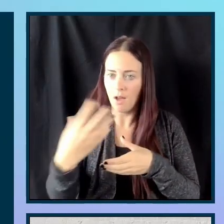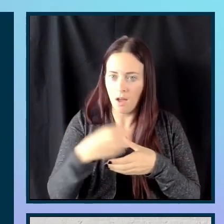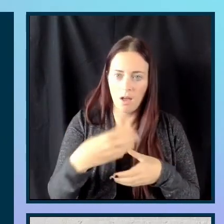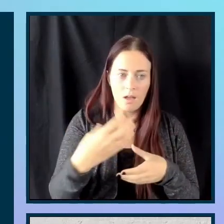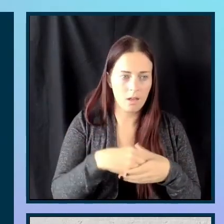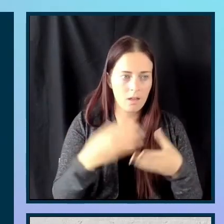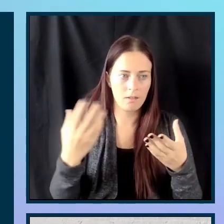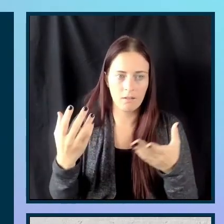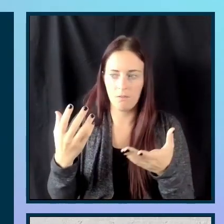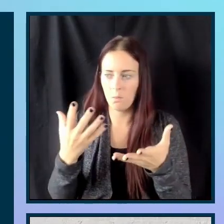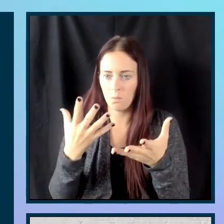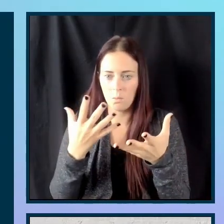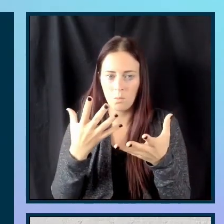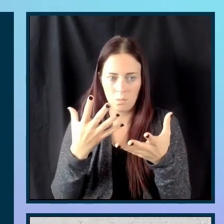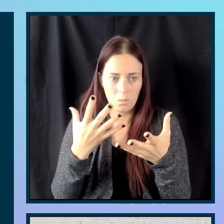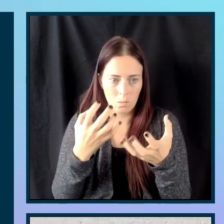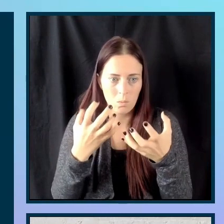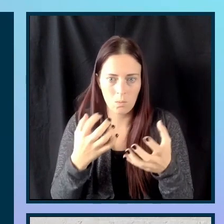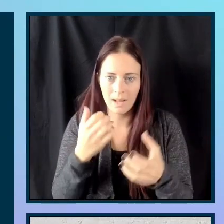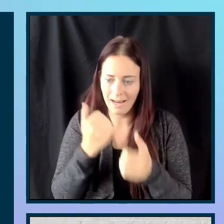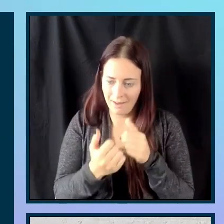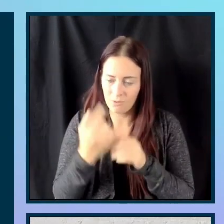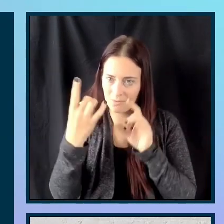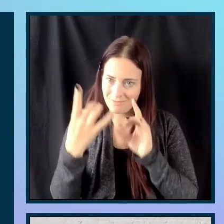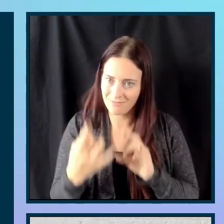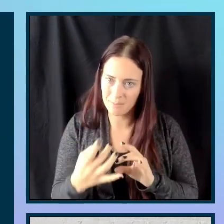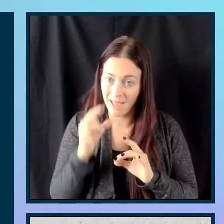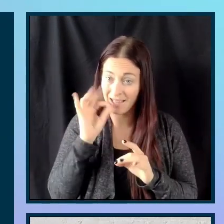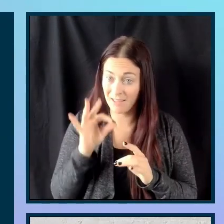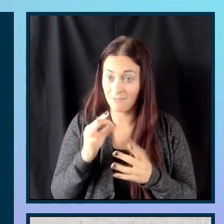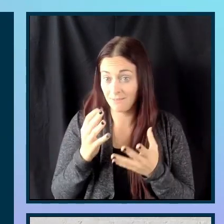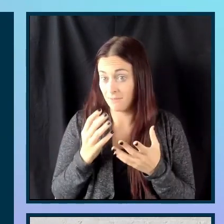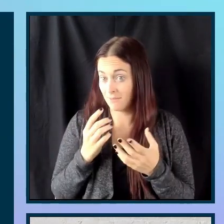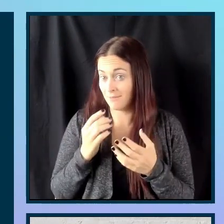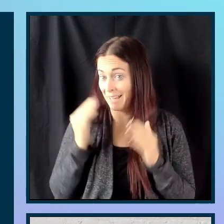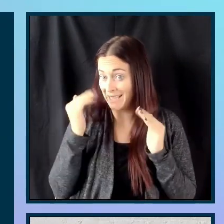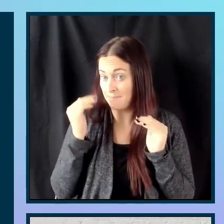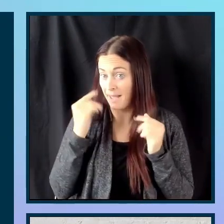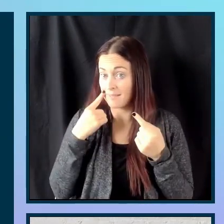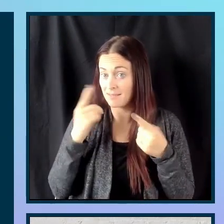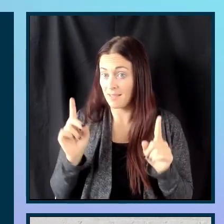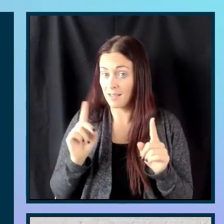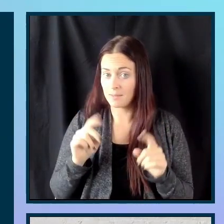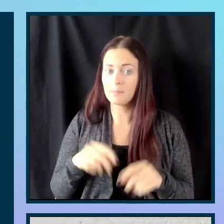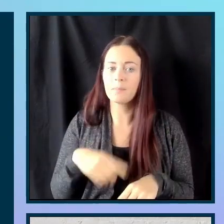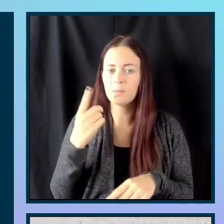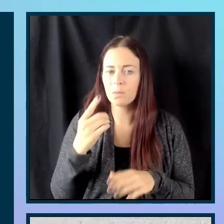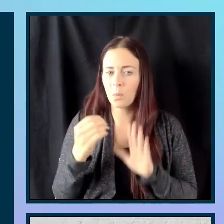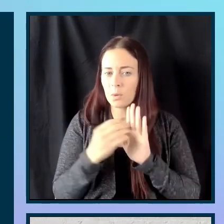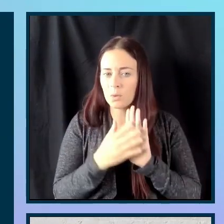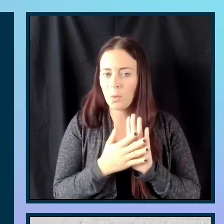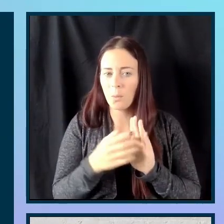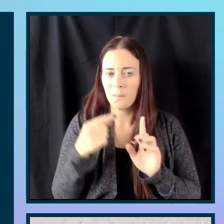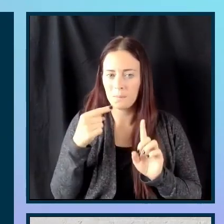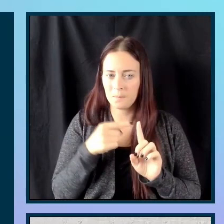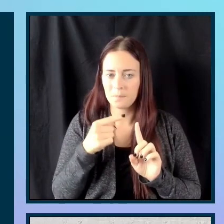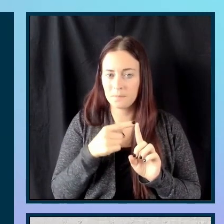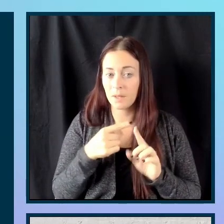we really want to do this well. And one quick note, today's definition of well is going to be different than tomorrow's